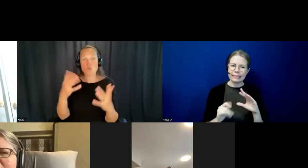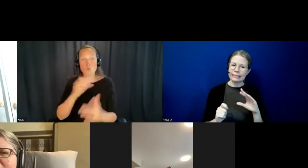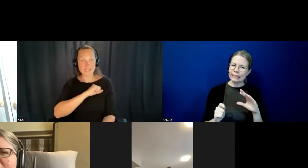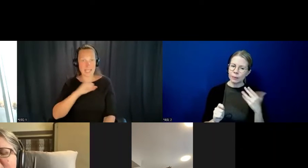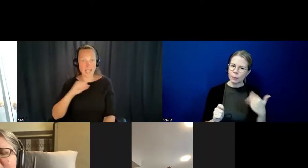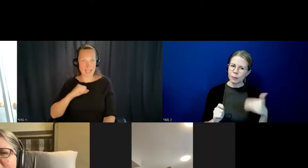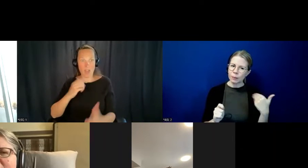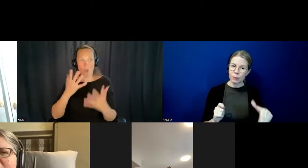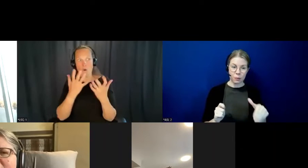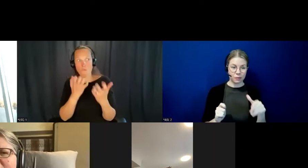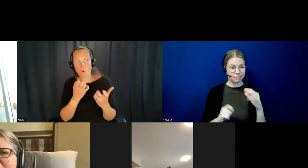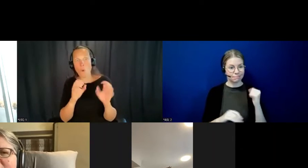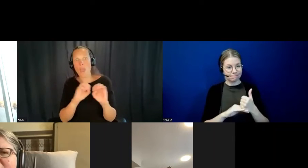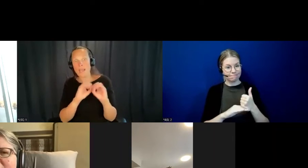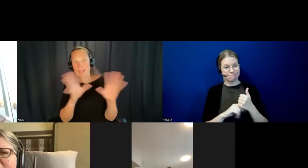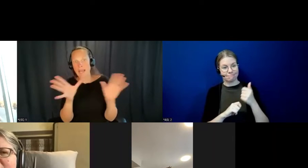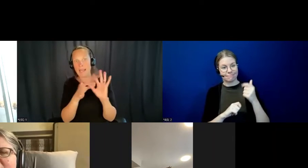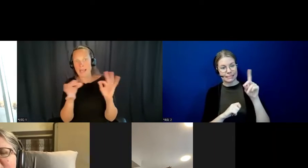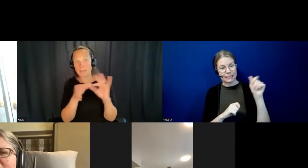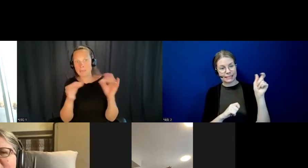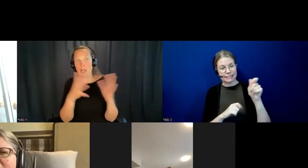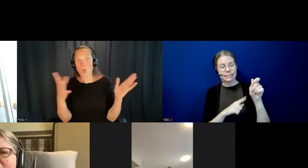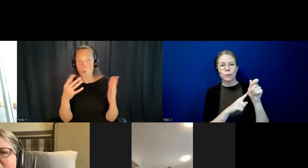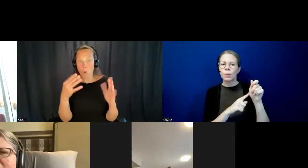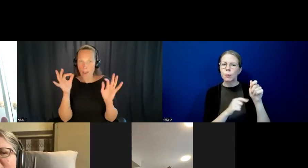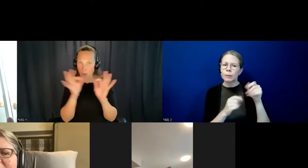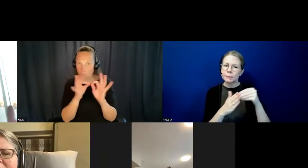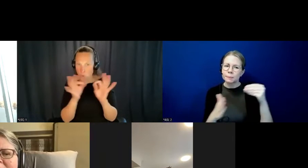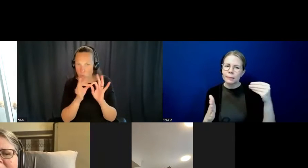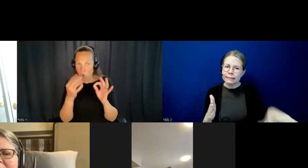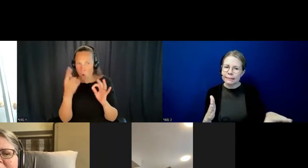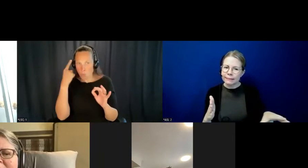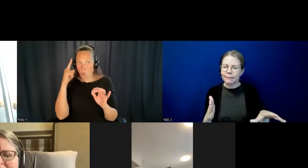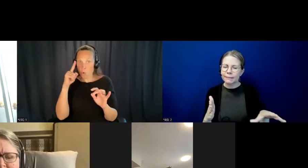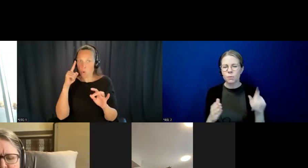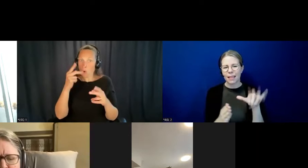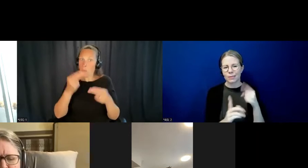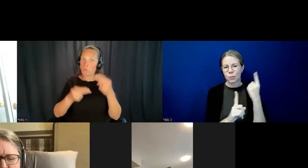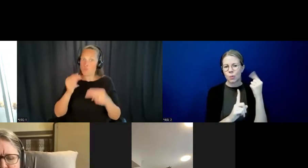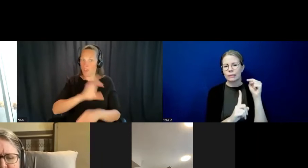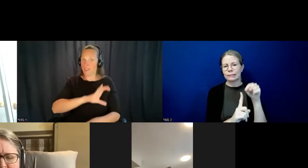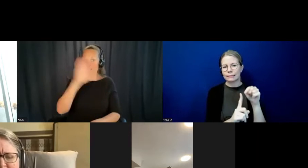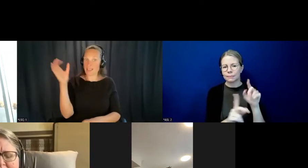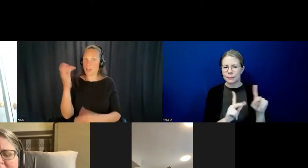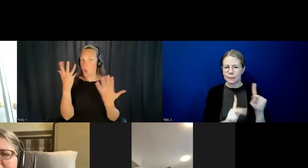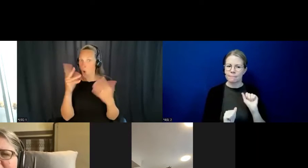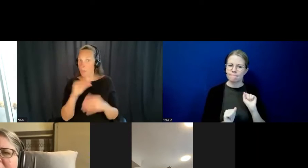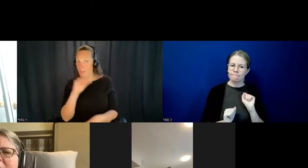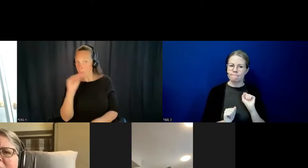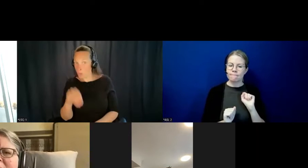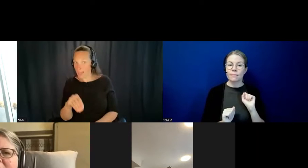BUDGET, FOR EXAMPLE? I THINK AS MUCH PRECISION AS YOU CAN HELP PROVIDE TO DECISION MAKERS ON THAT